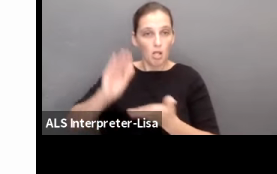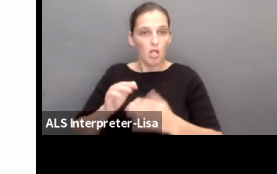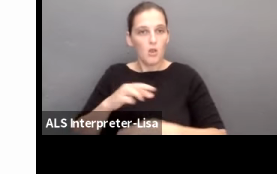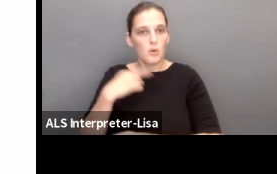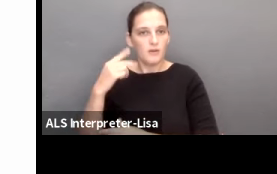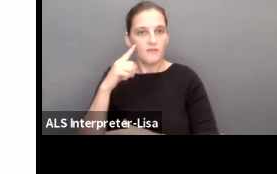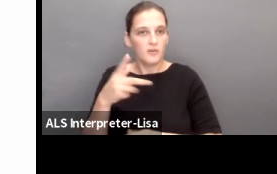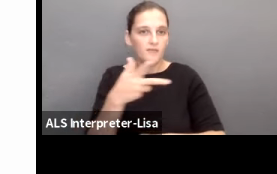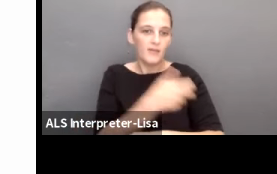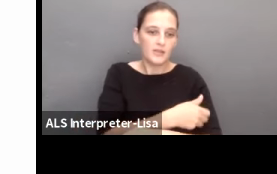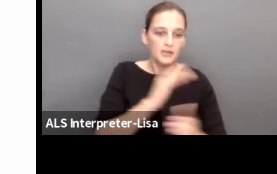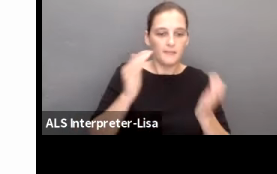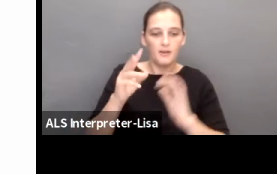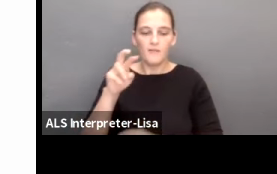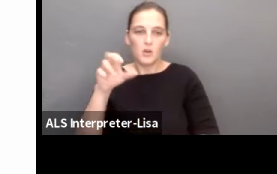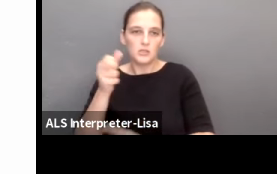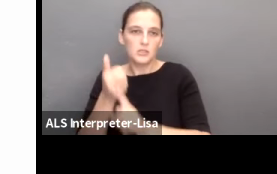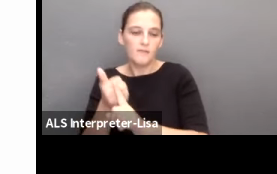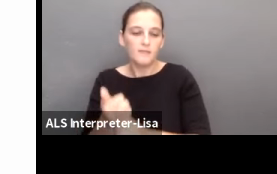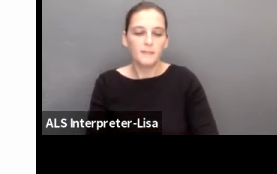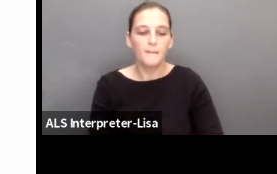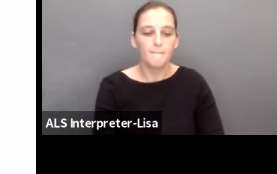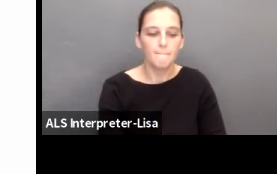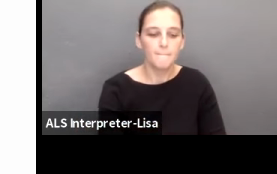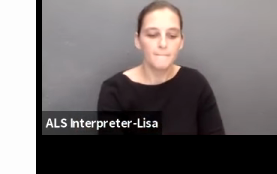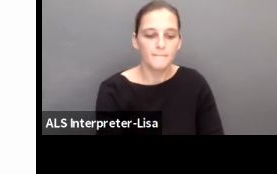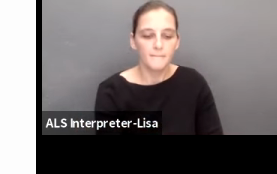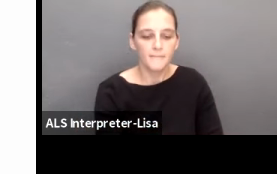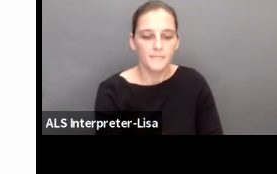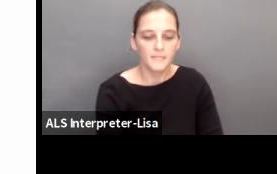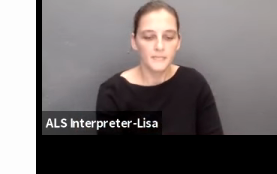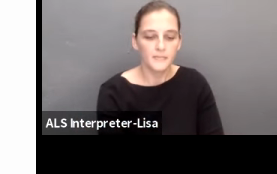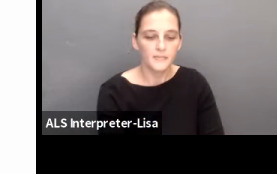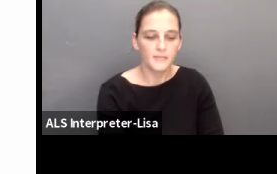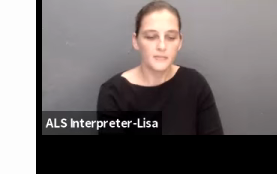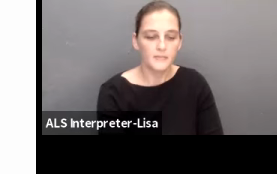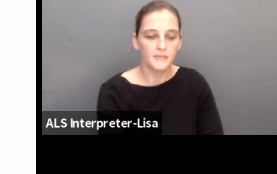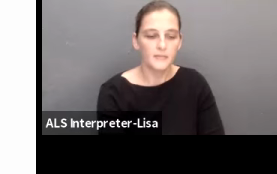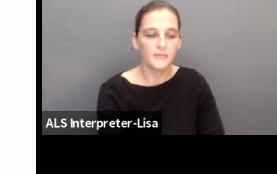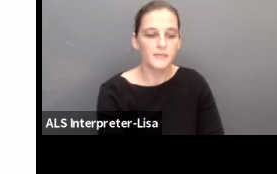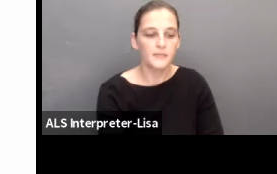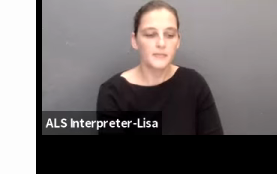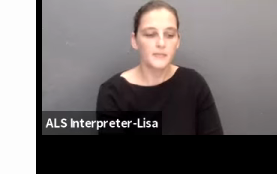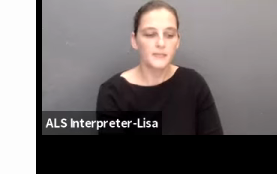then you would from the virus itself. I did want to take a minute to talk about